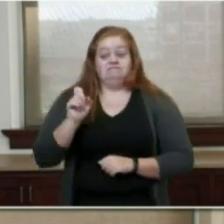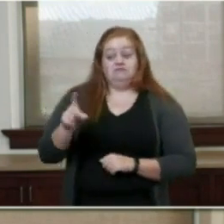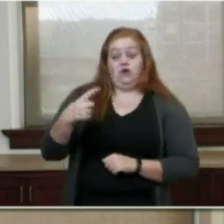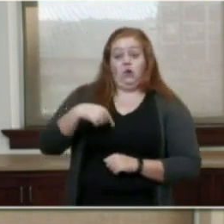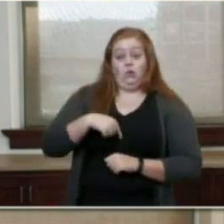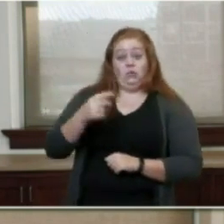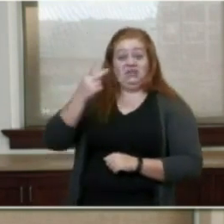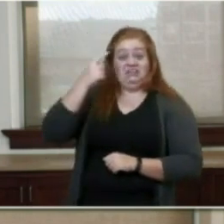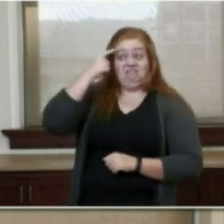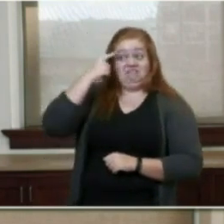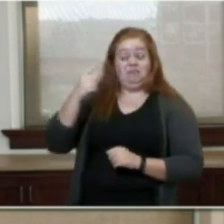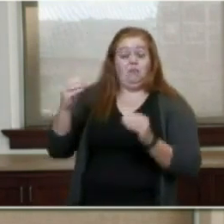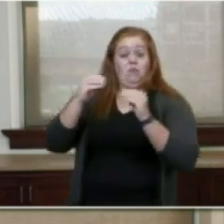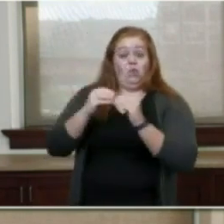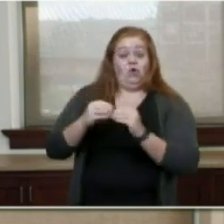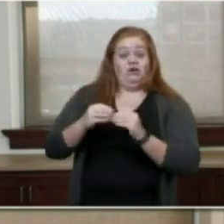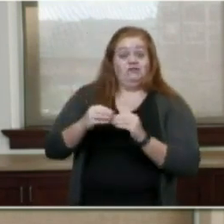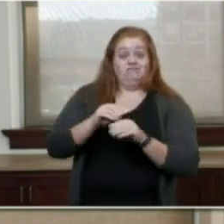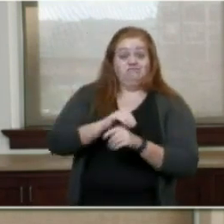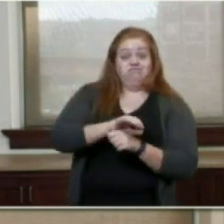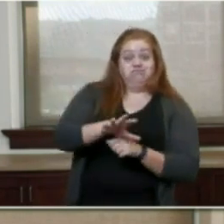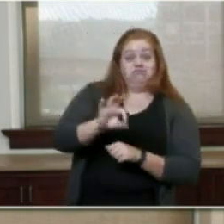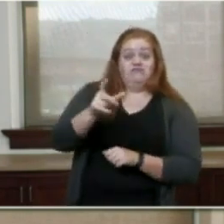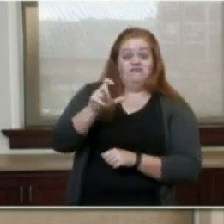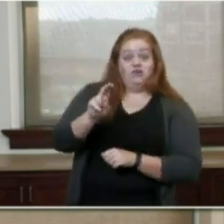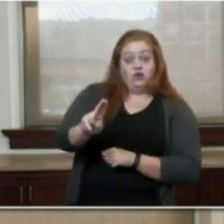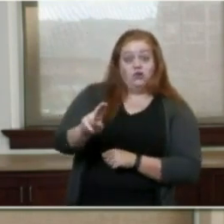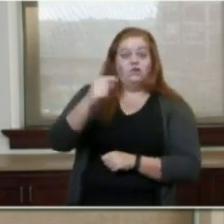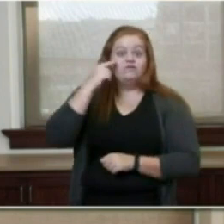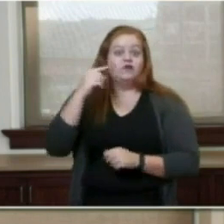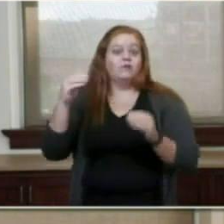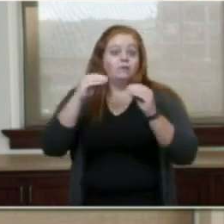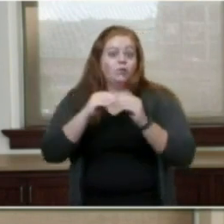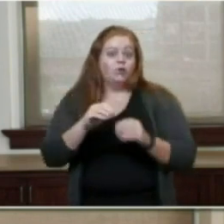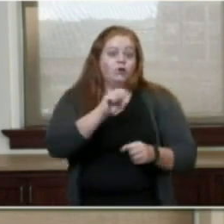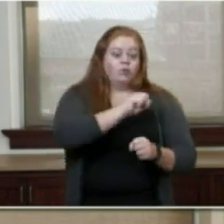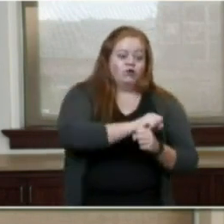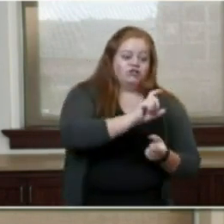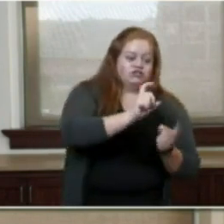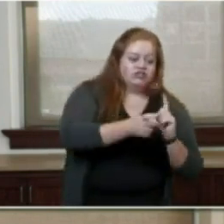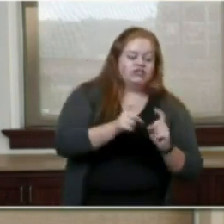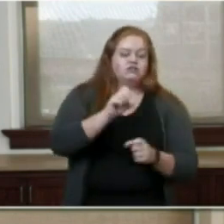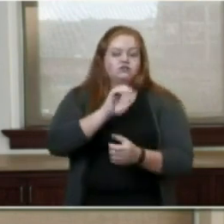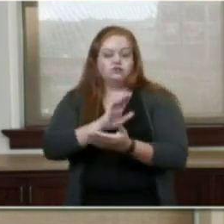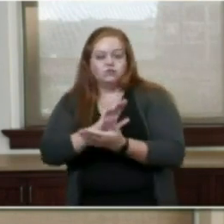season with a return to school work and changes in masking requirements? Um I